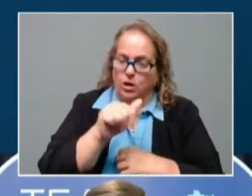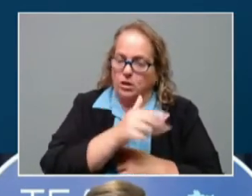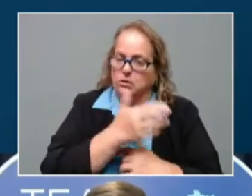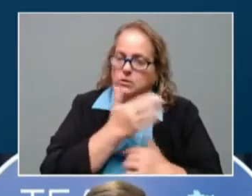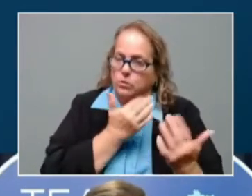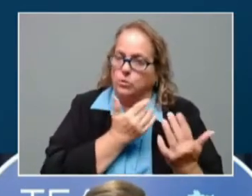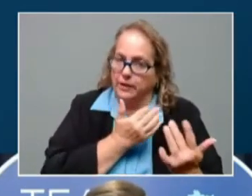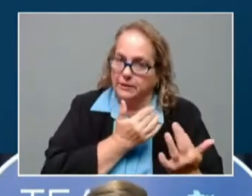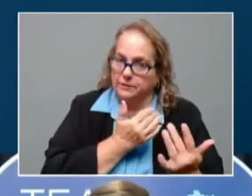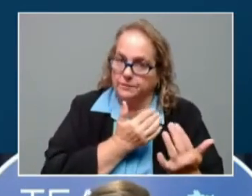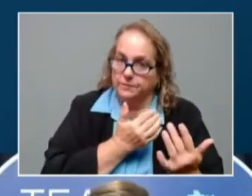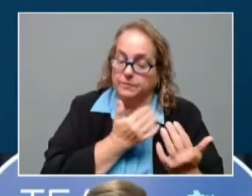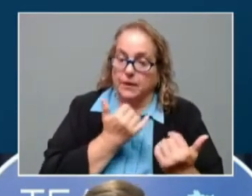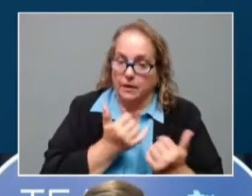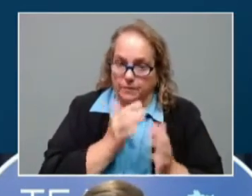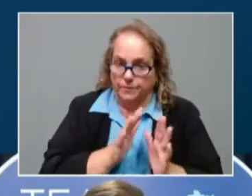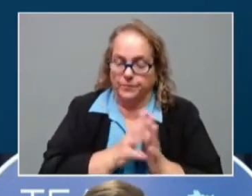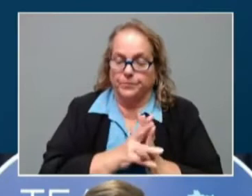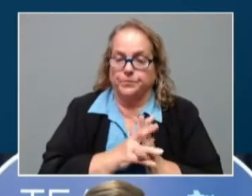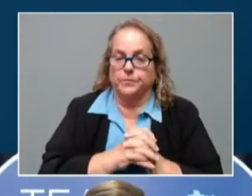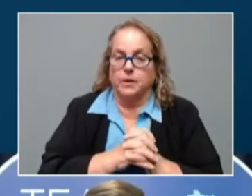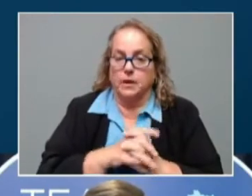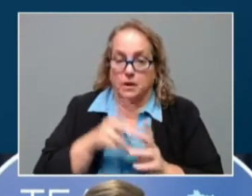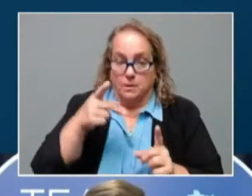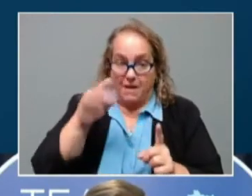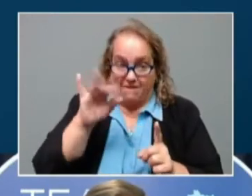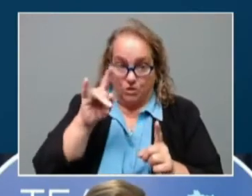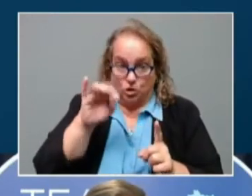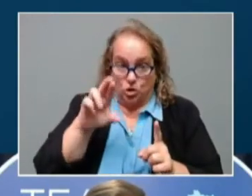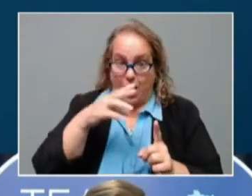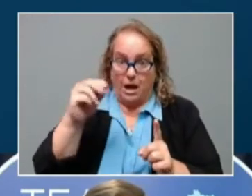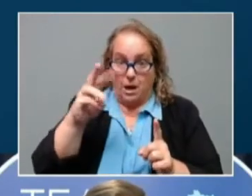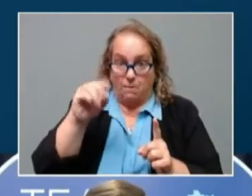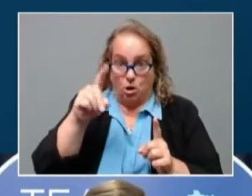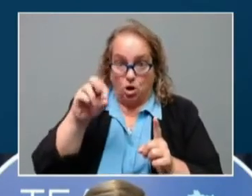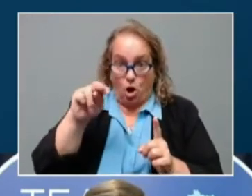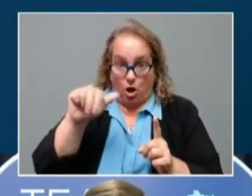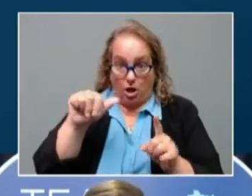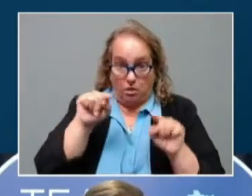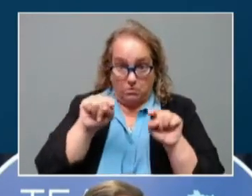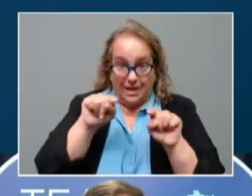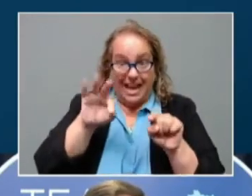we went over Pfizer and Moderna. If you have a weekend immune system and it's